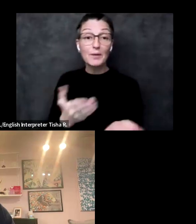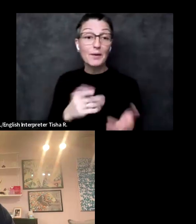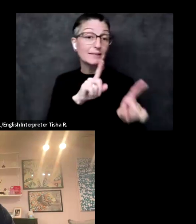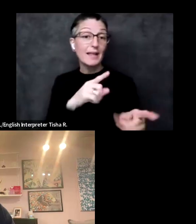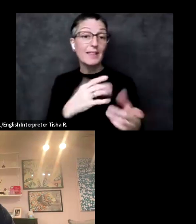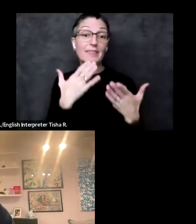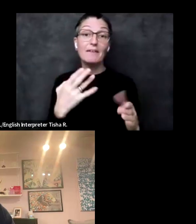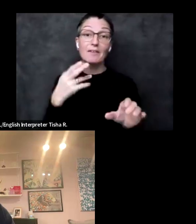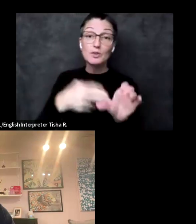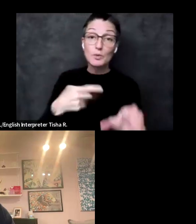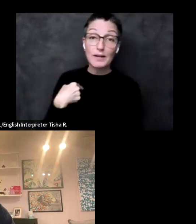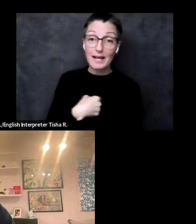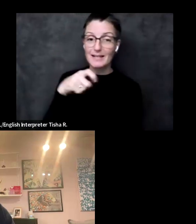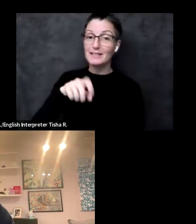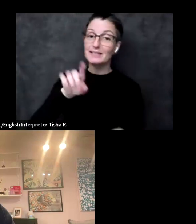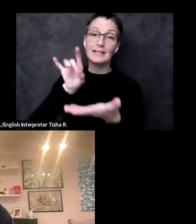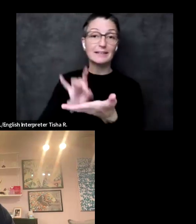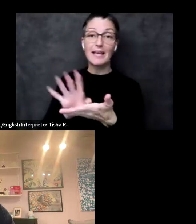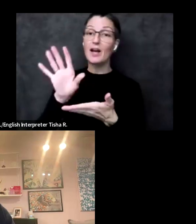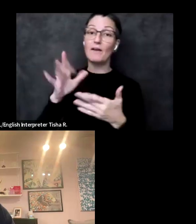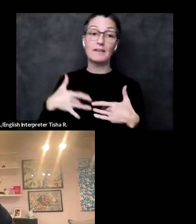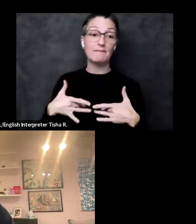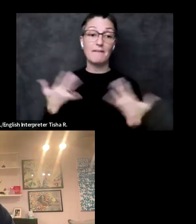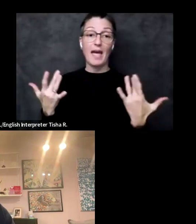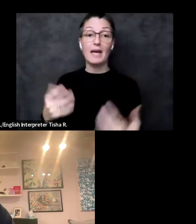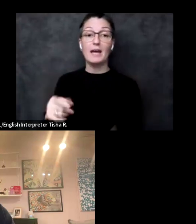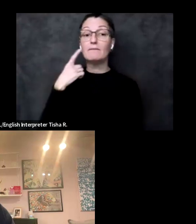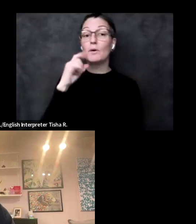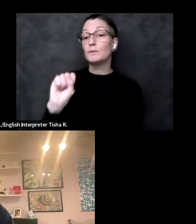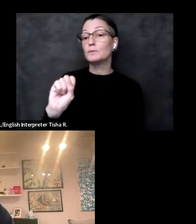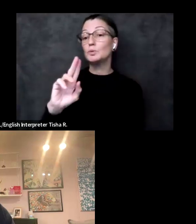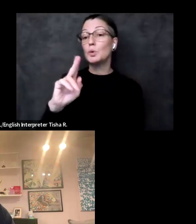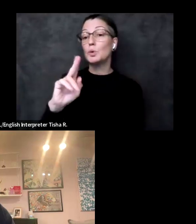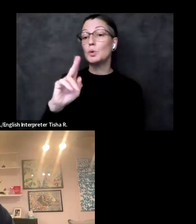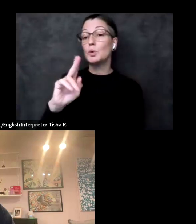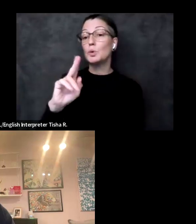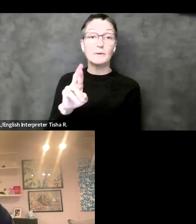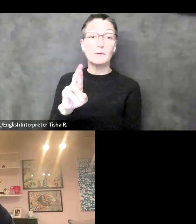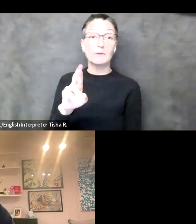us at this kickoff event. for Superfest. Oh,